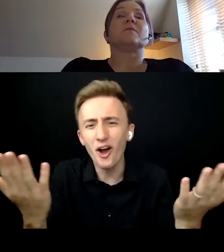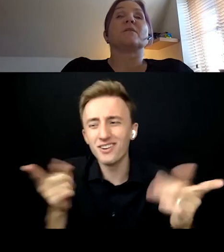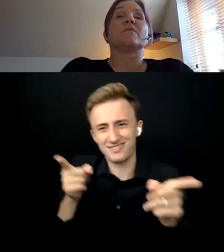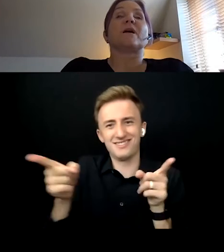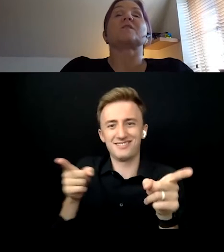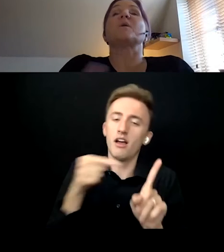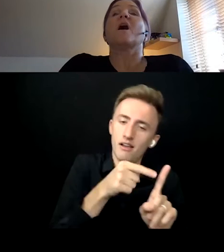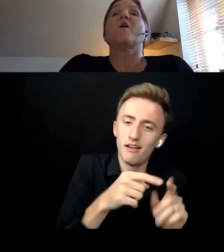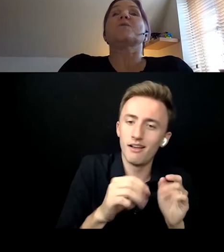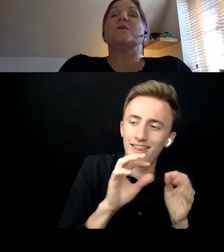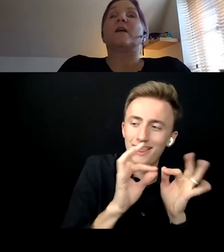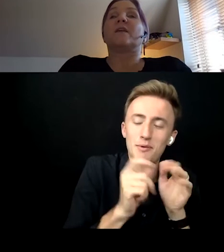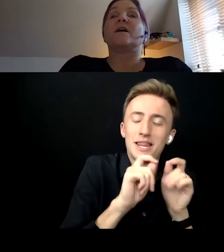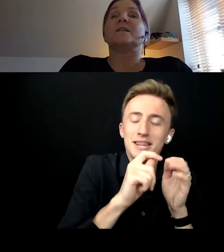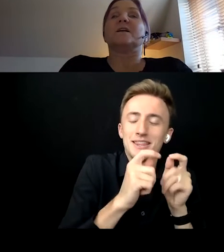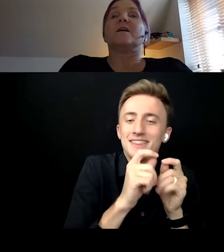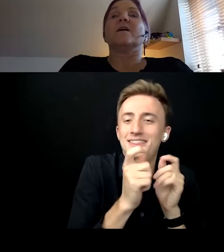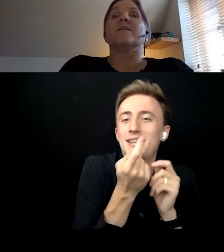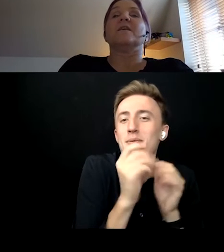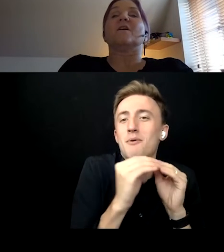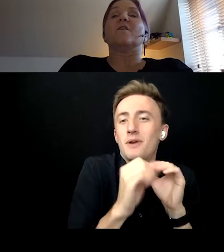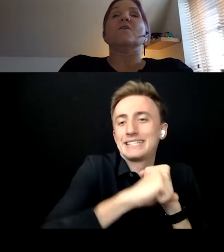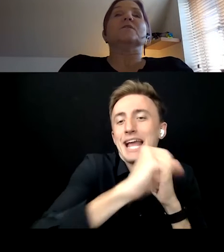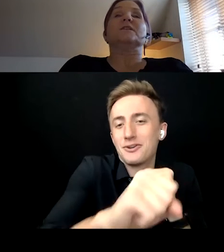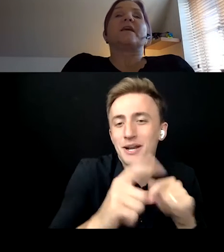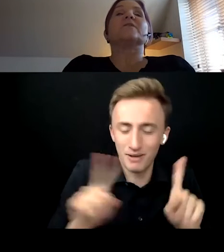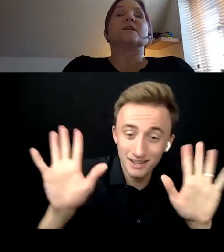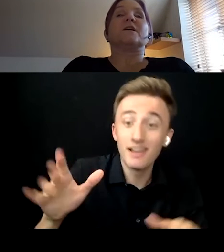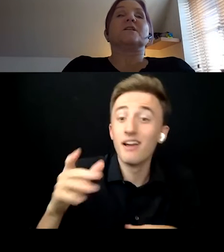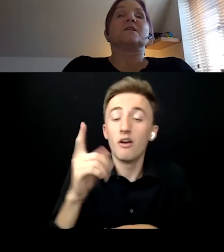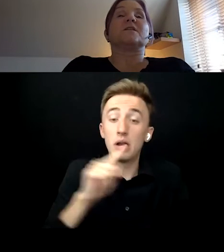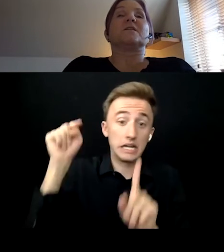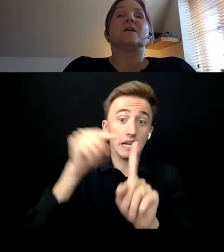some of the effects, but hopefully you get the idea, these are not scary changes. They